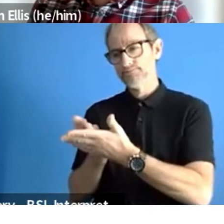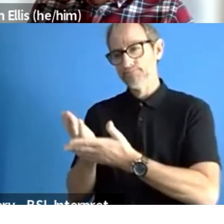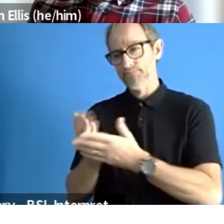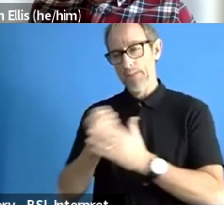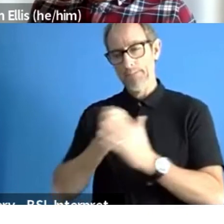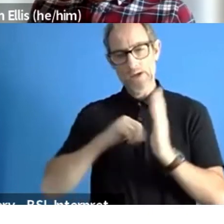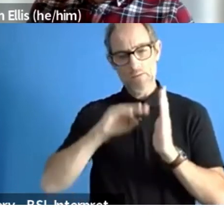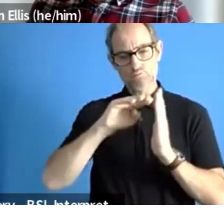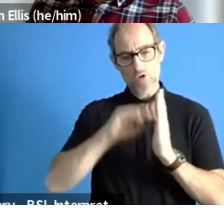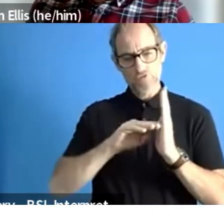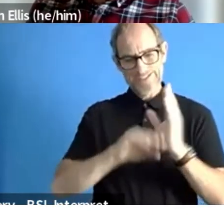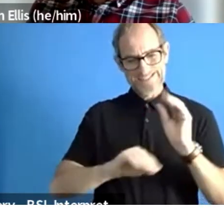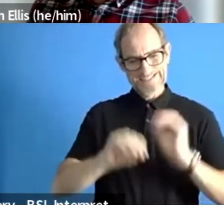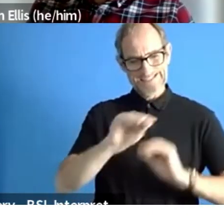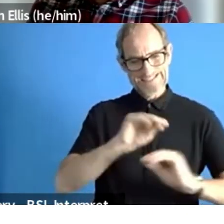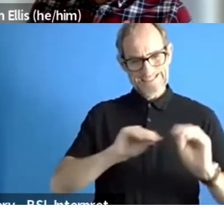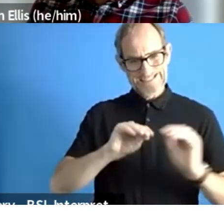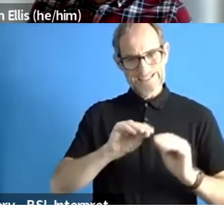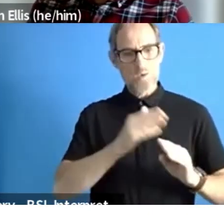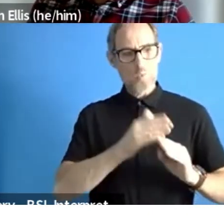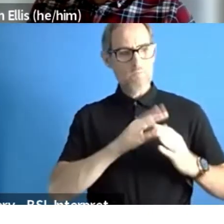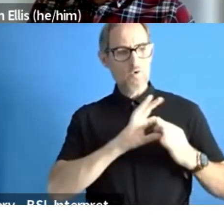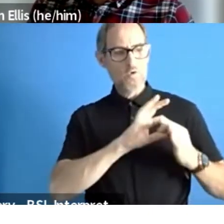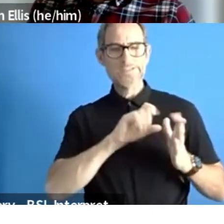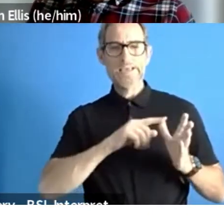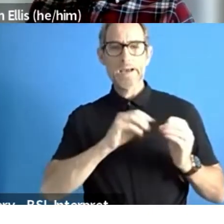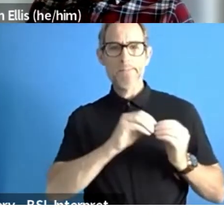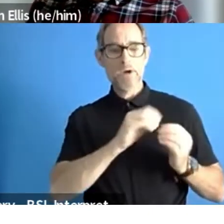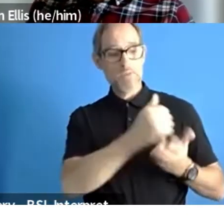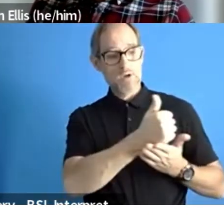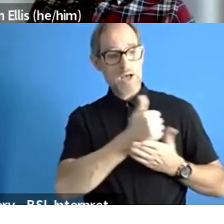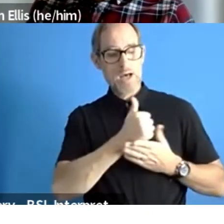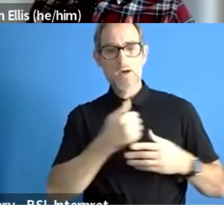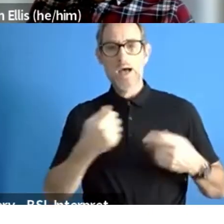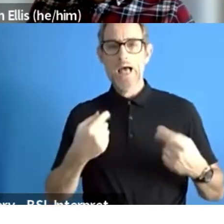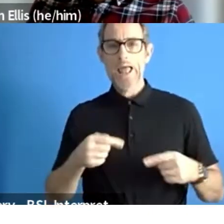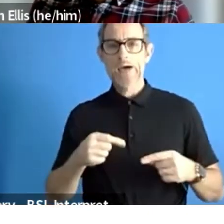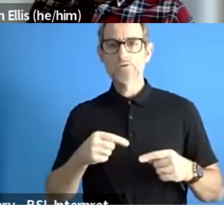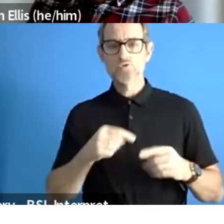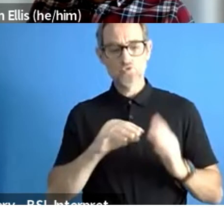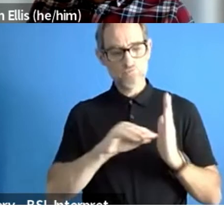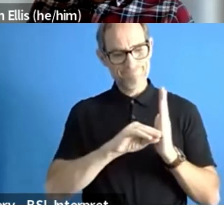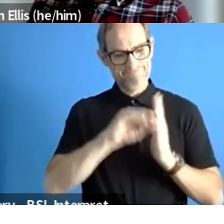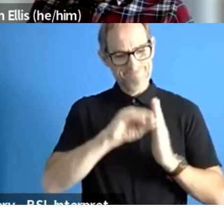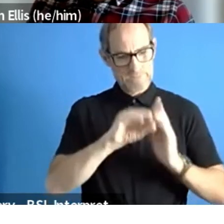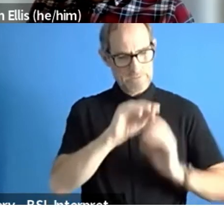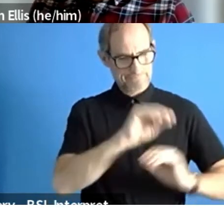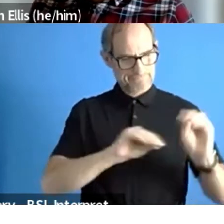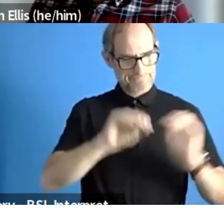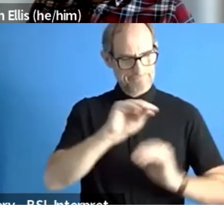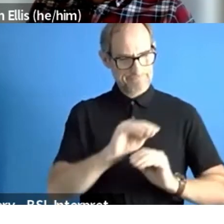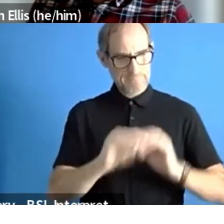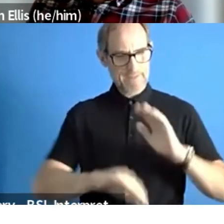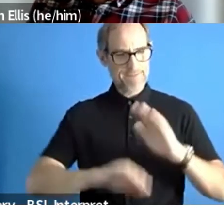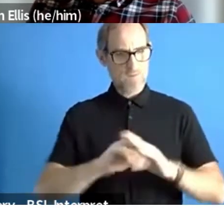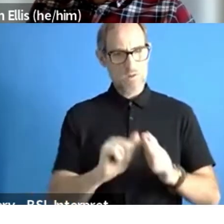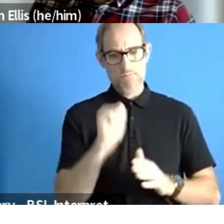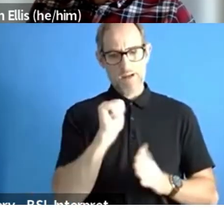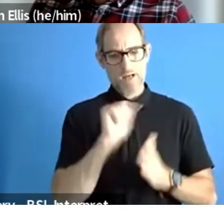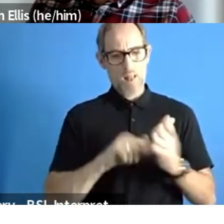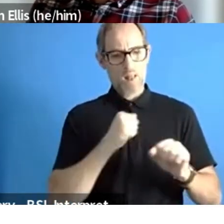I worked with Citizens Advice and they tried to prioritise a full backlog.